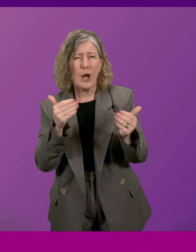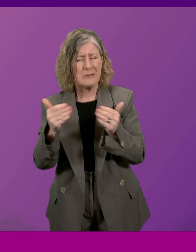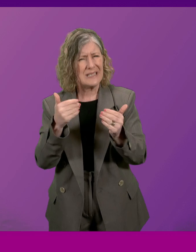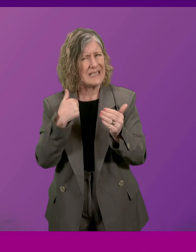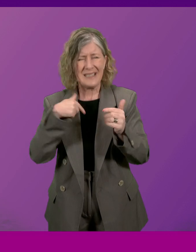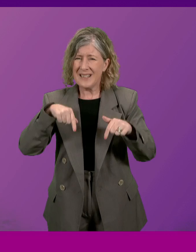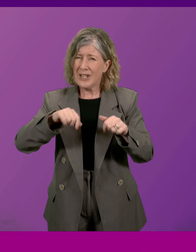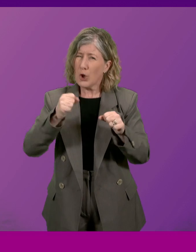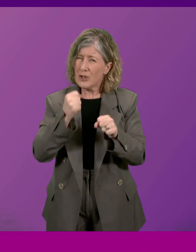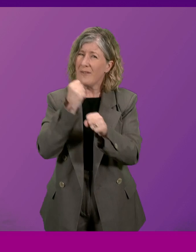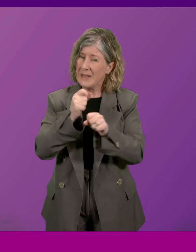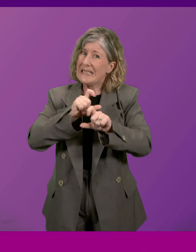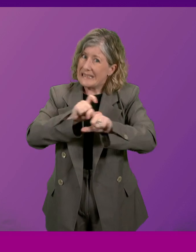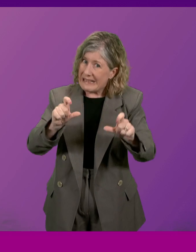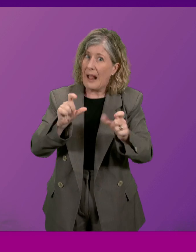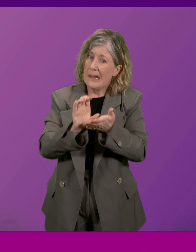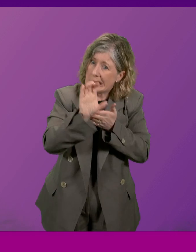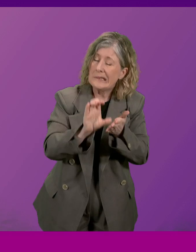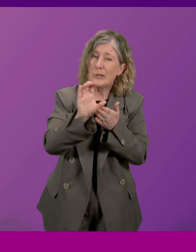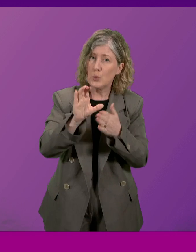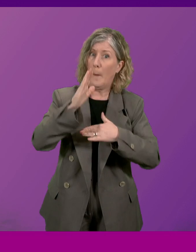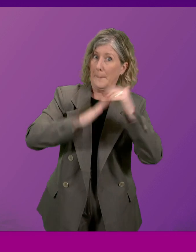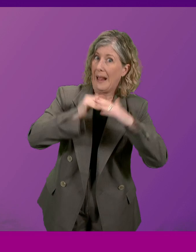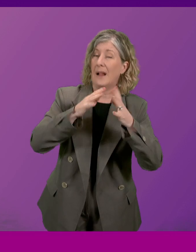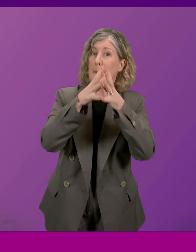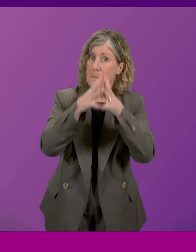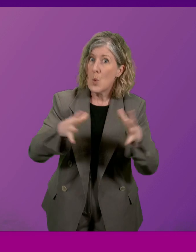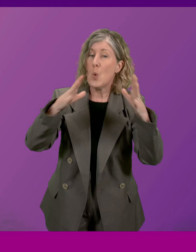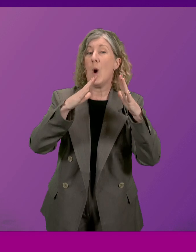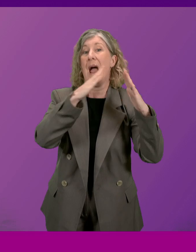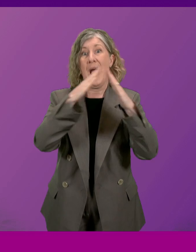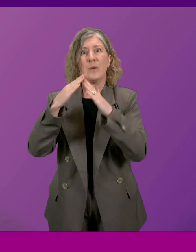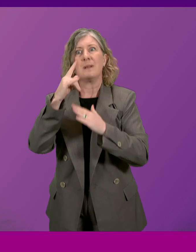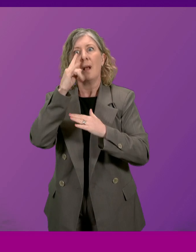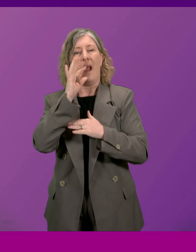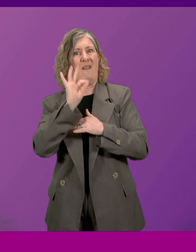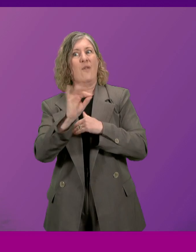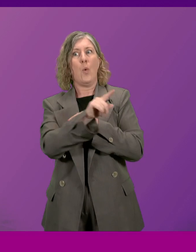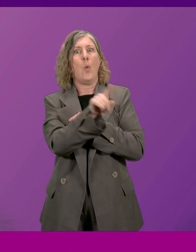more affordable houses per head of population than have been built in any other part of the